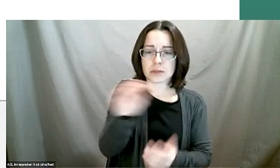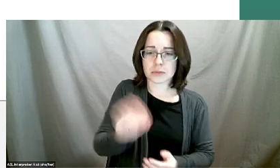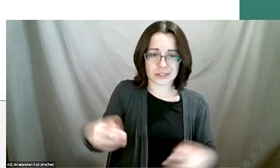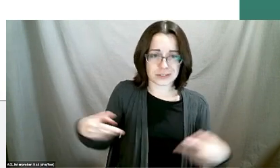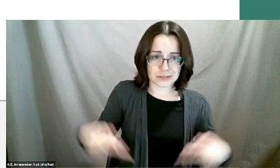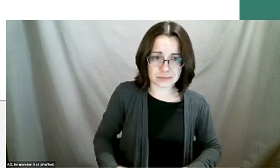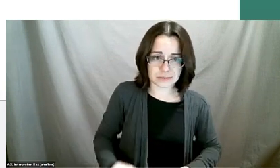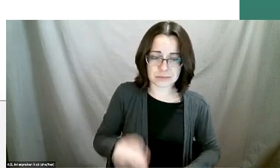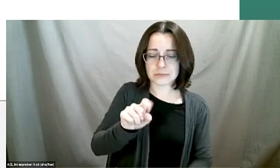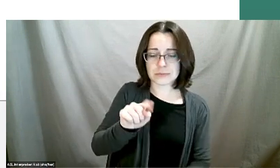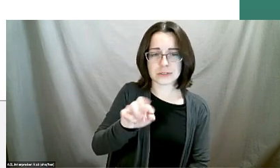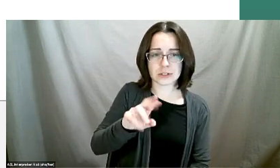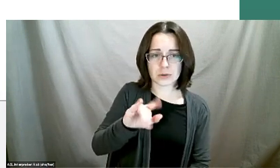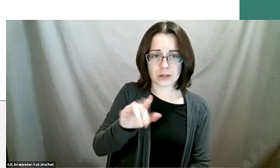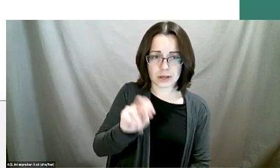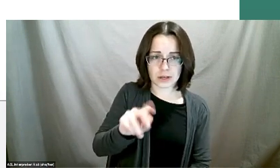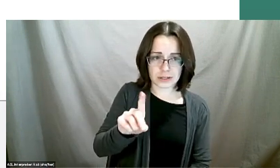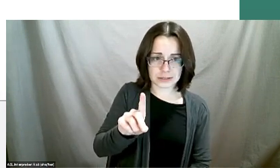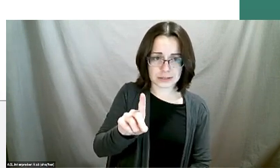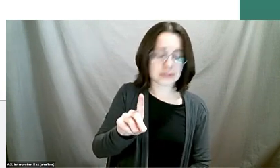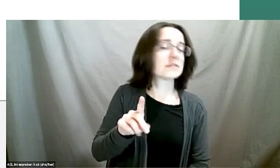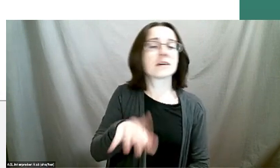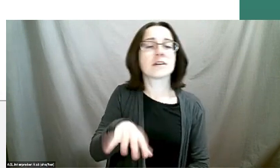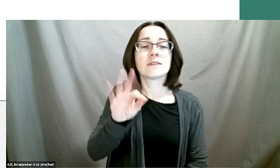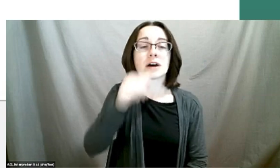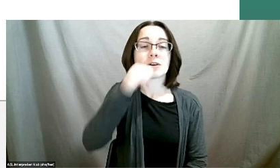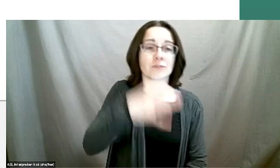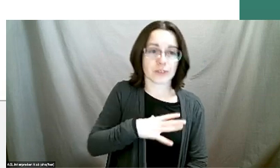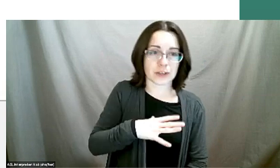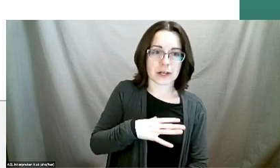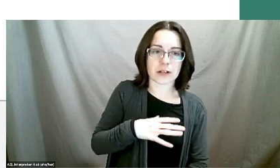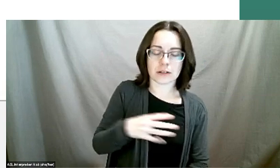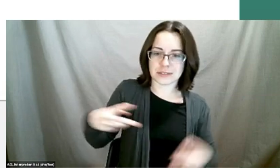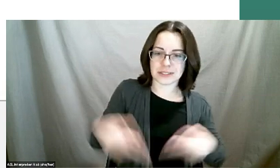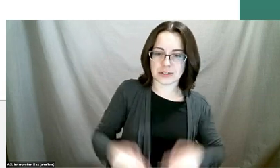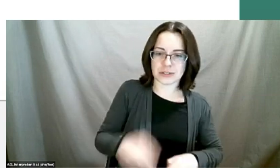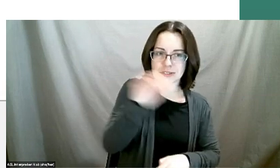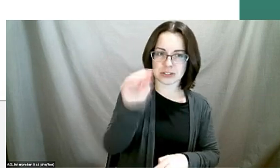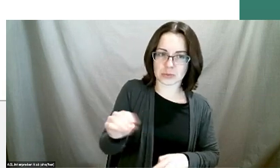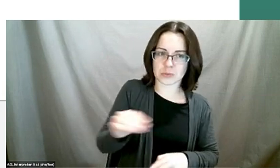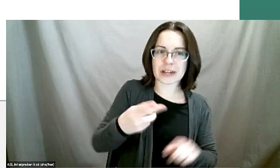were significantly higher among patients with cognitive and non-cognitive disabilities